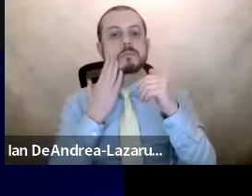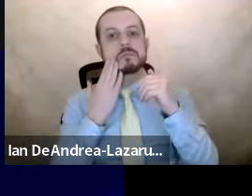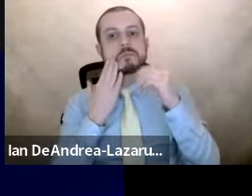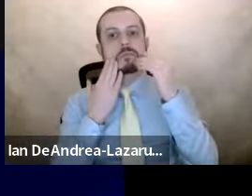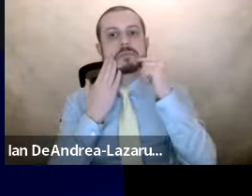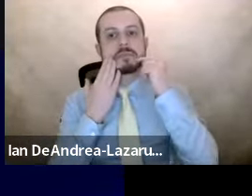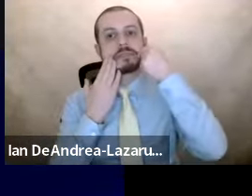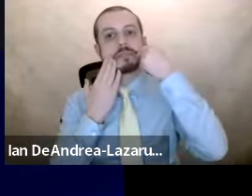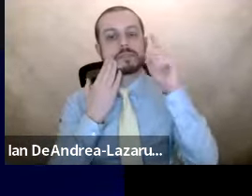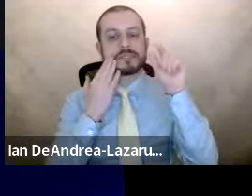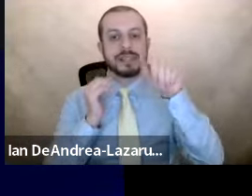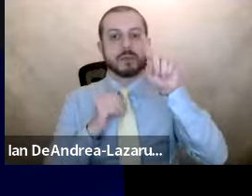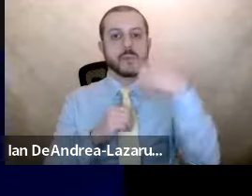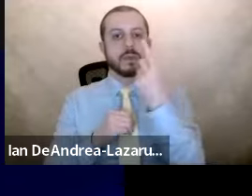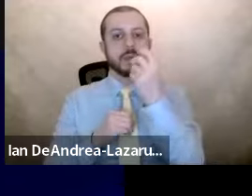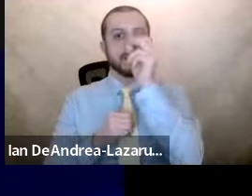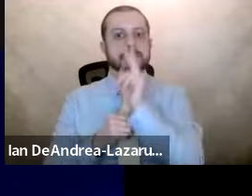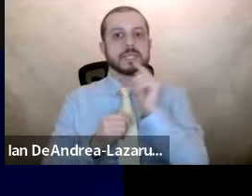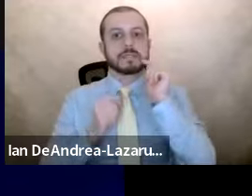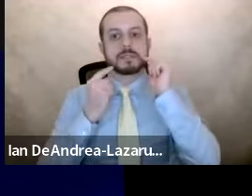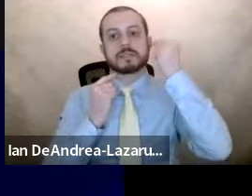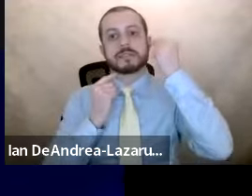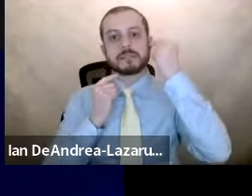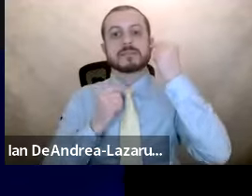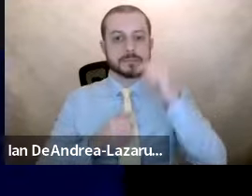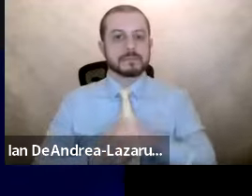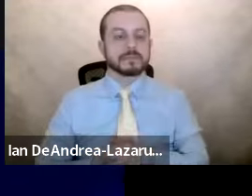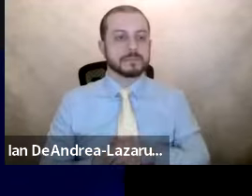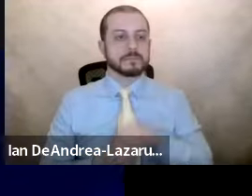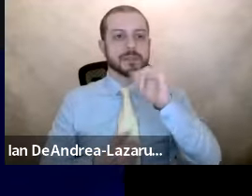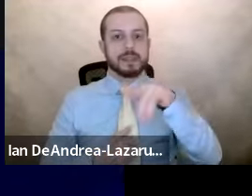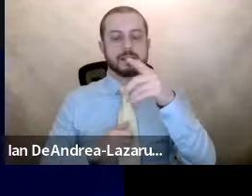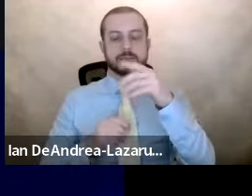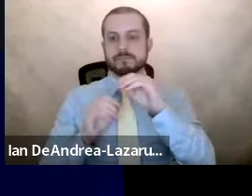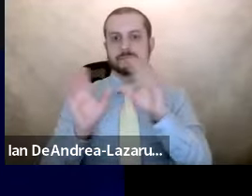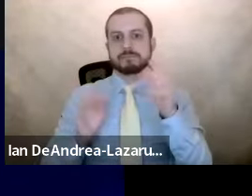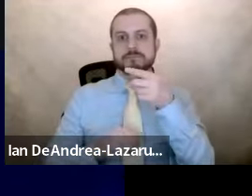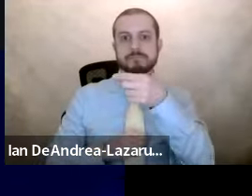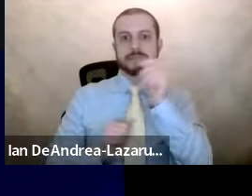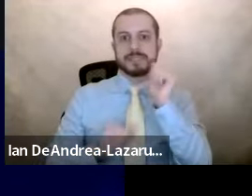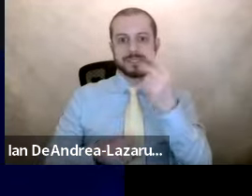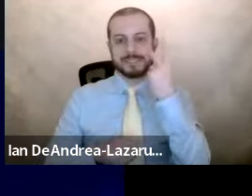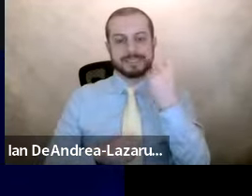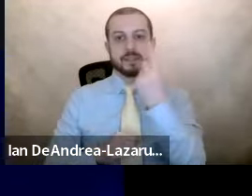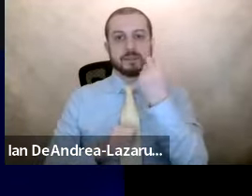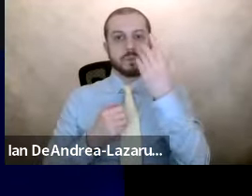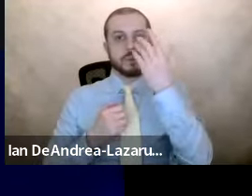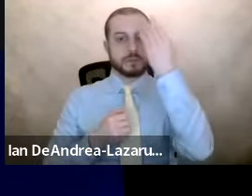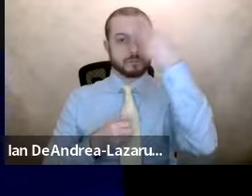The F stands for face. As I mentioned before, half of the face may have a droop. You'll see one eye kind of staying open or entirely closed, again, depending on where the blockage is in the brain.